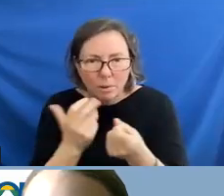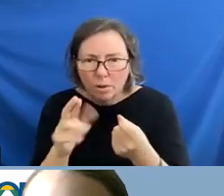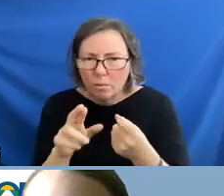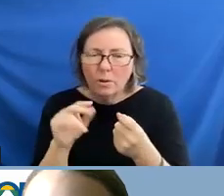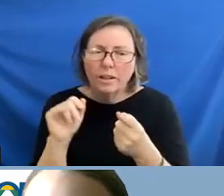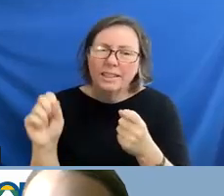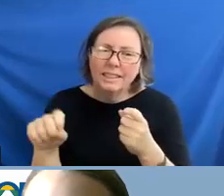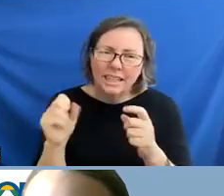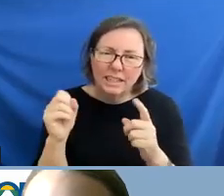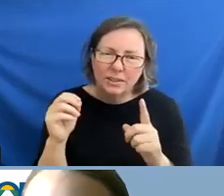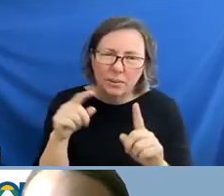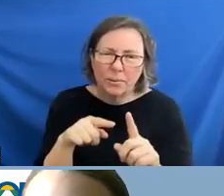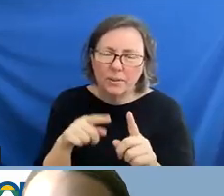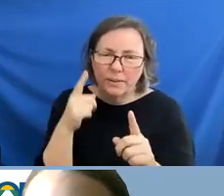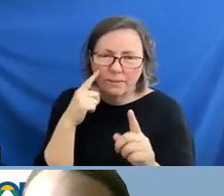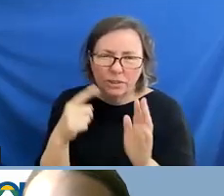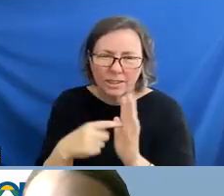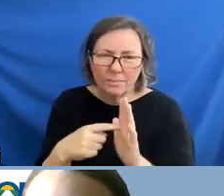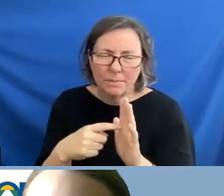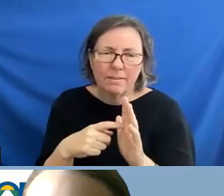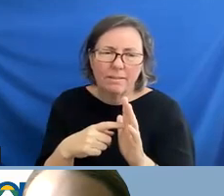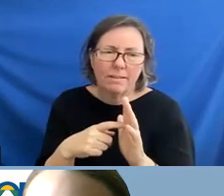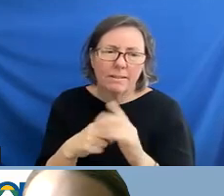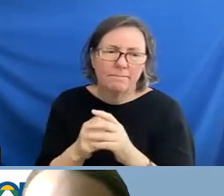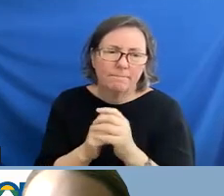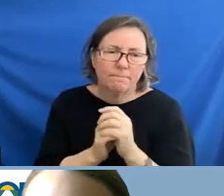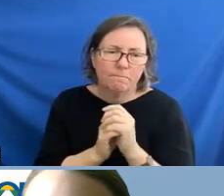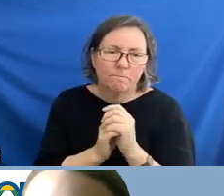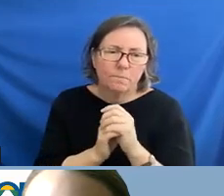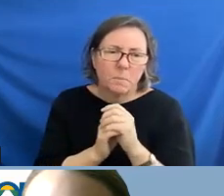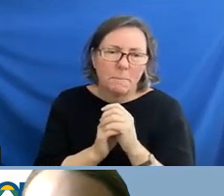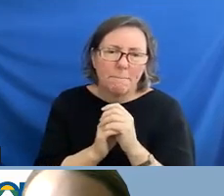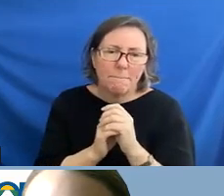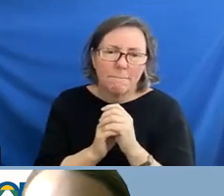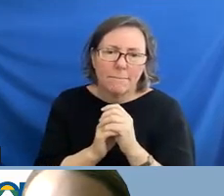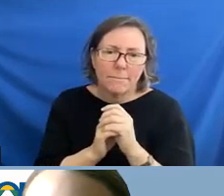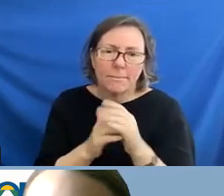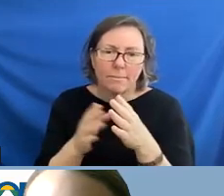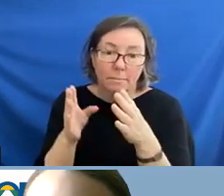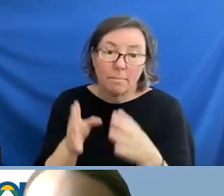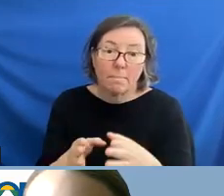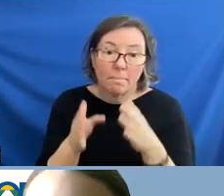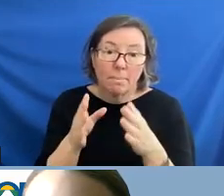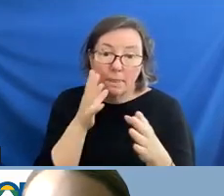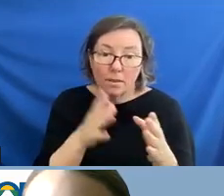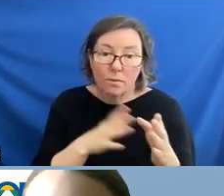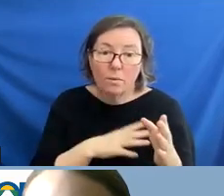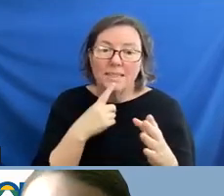Yeah, so like -- she is saying she needs a lumbar support.